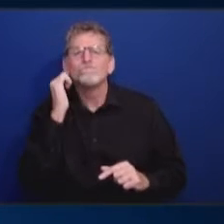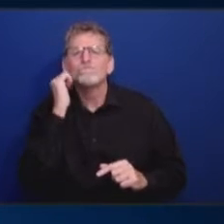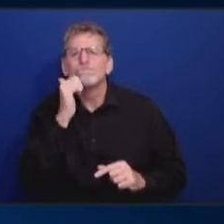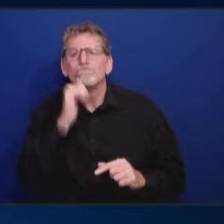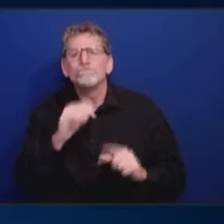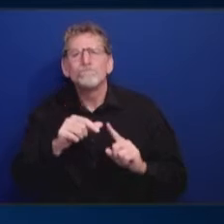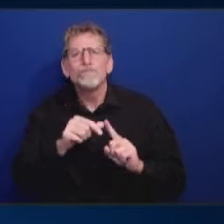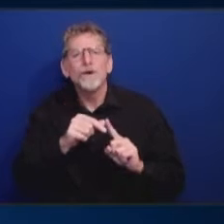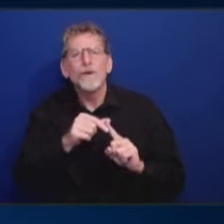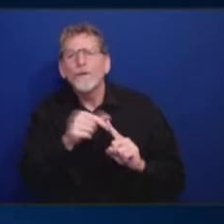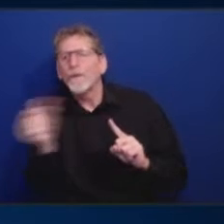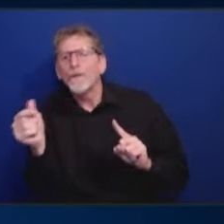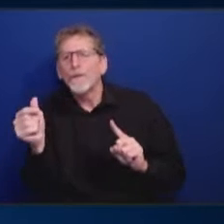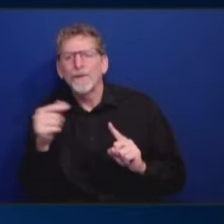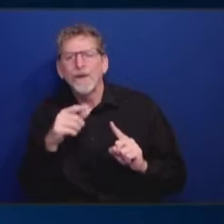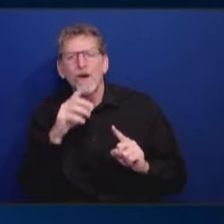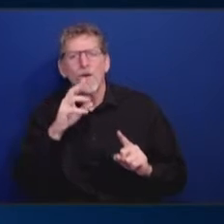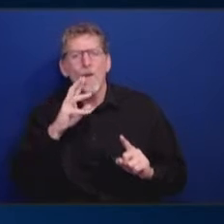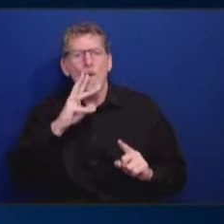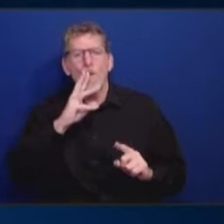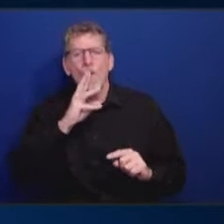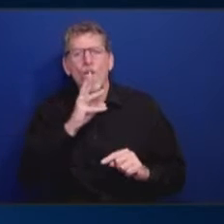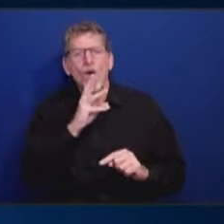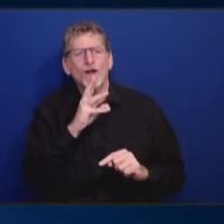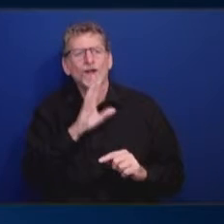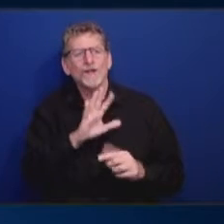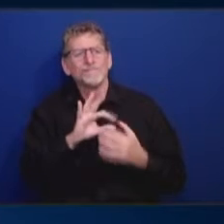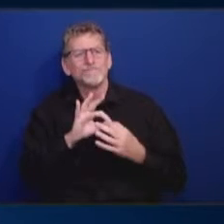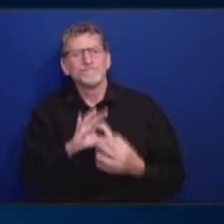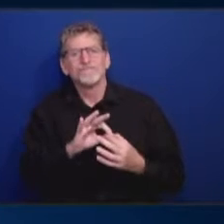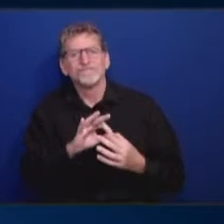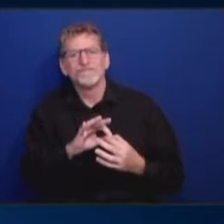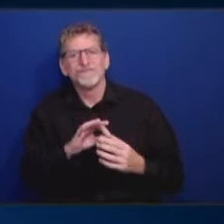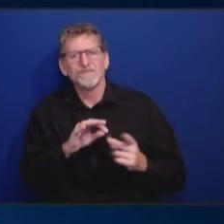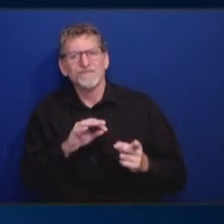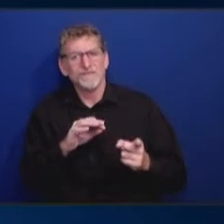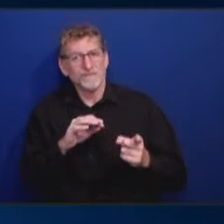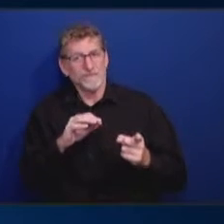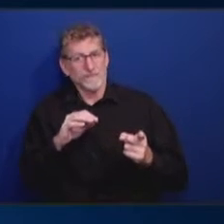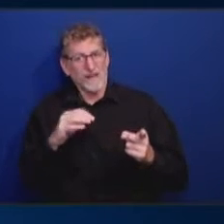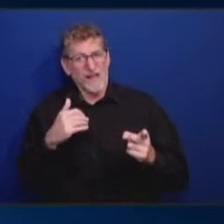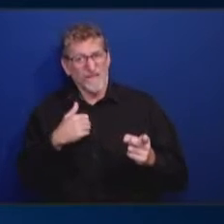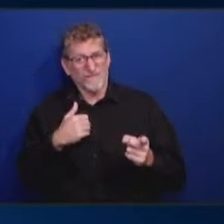that the atmosphere holds now, because -- associated with climate change, caused unprecedented